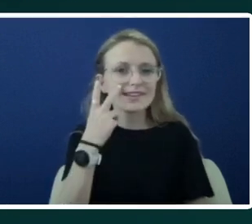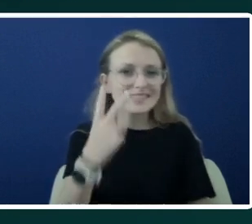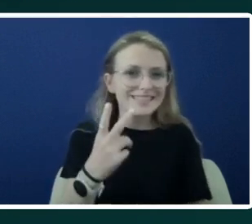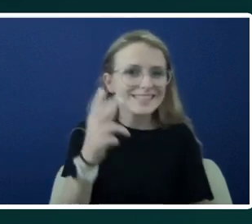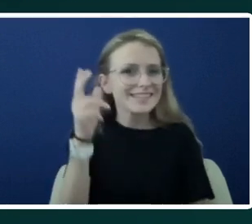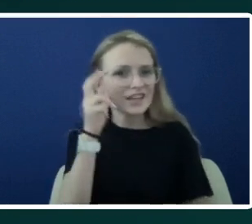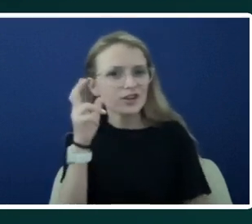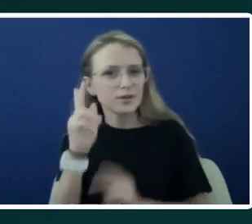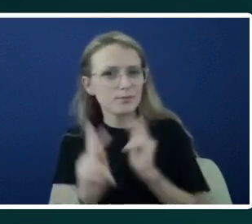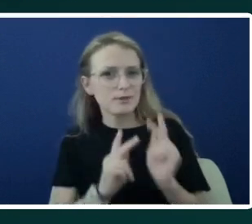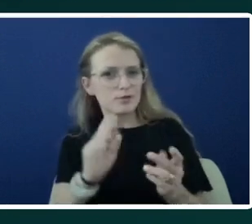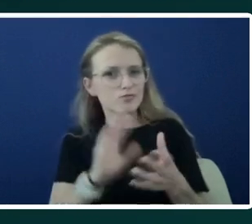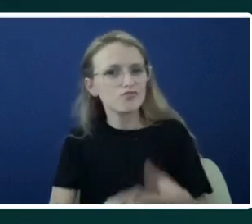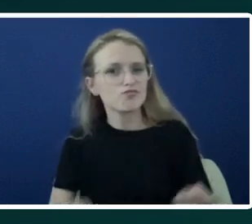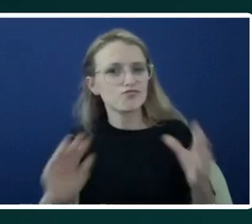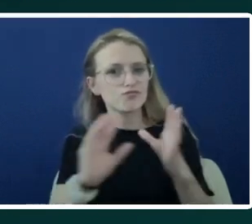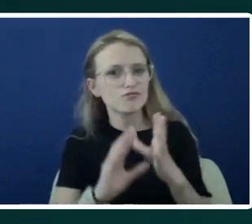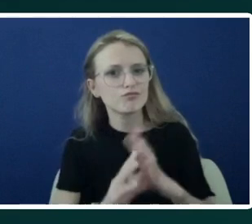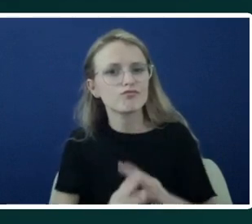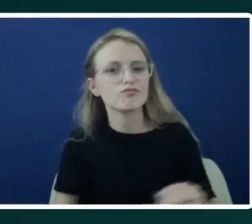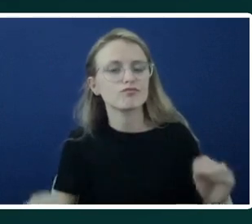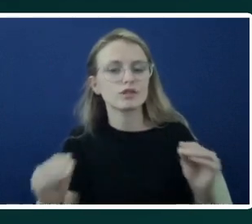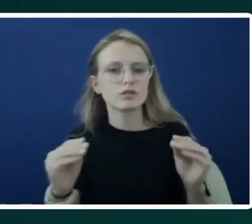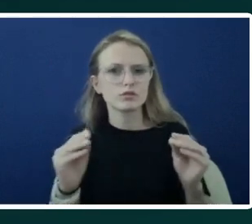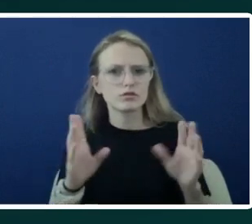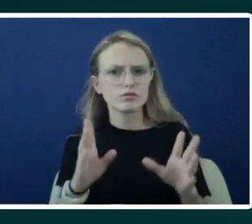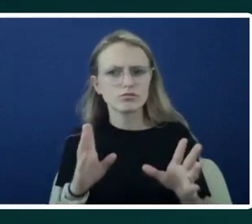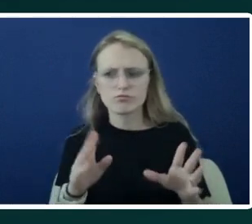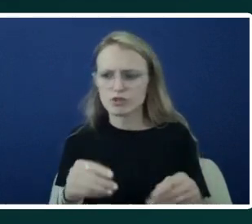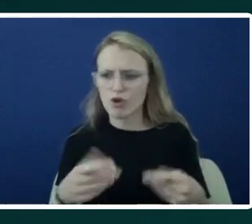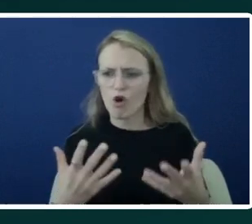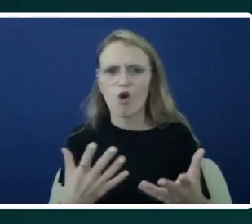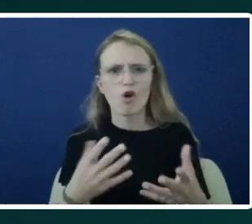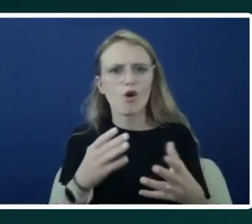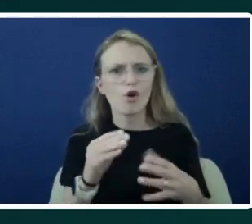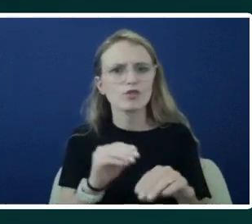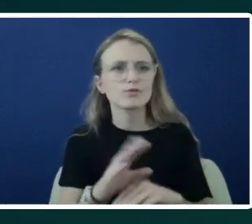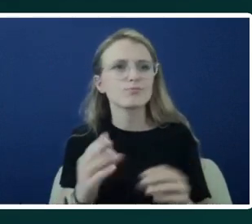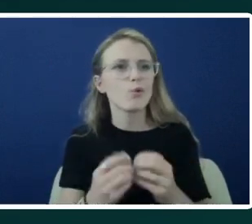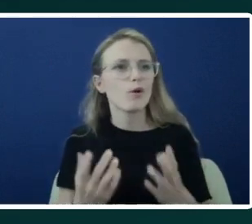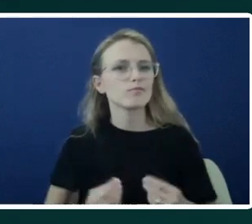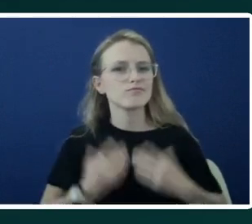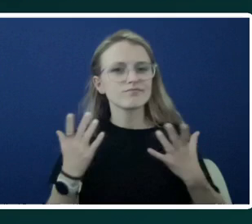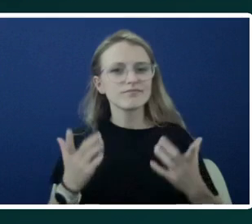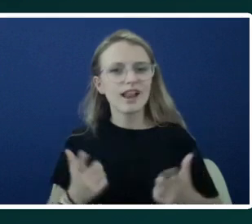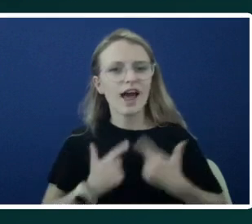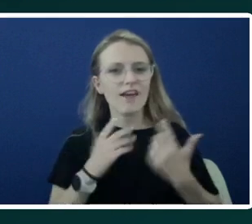bring it to life in a different way. We -- there's photographs throughout the exhibition,